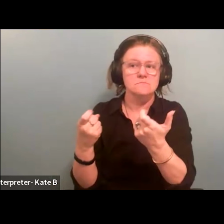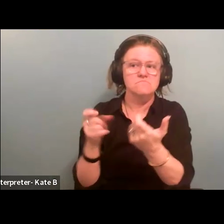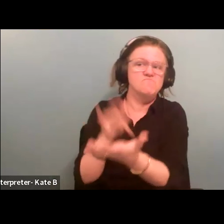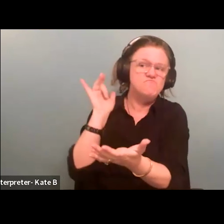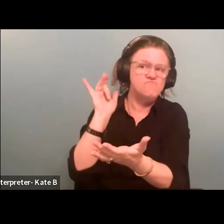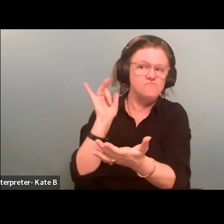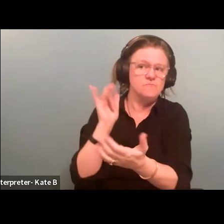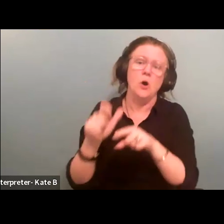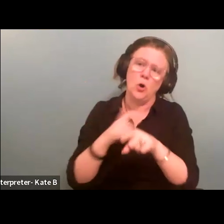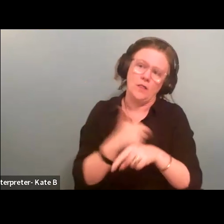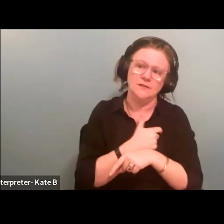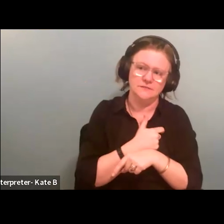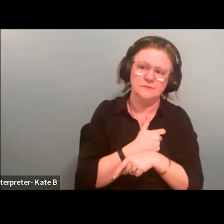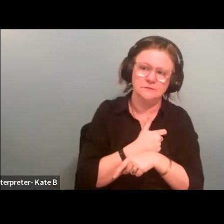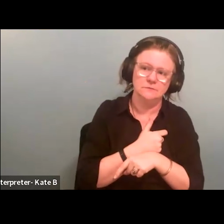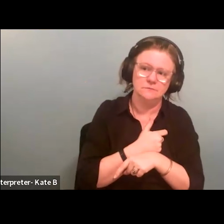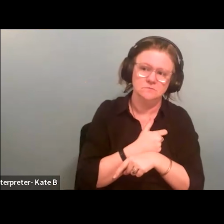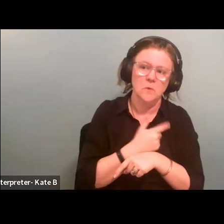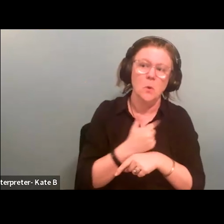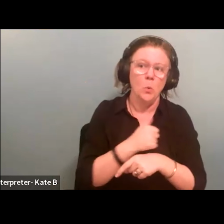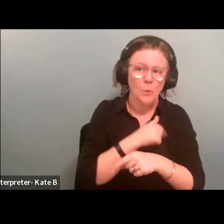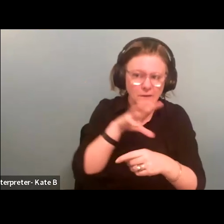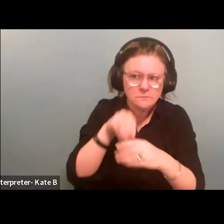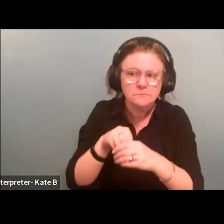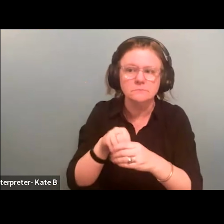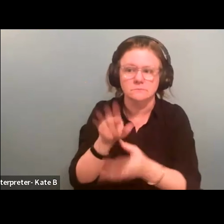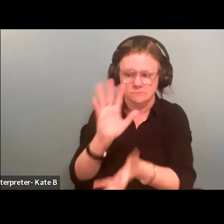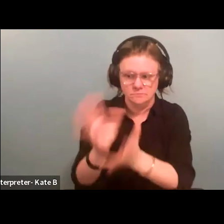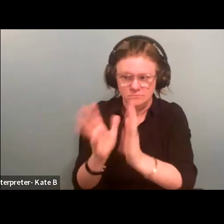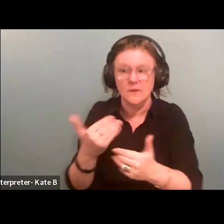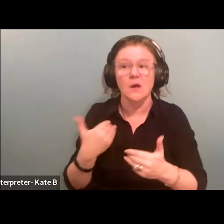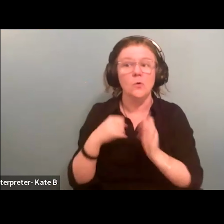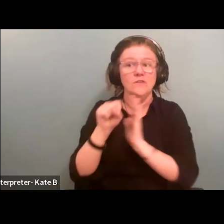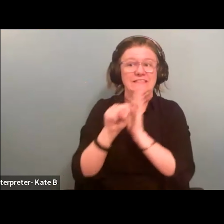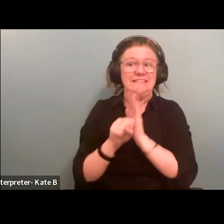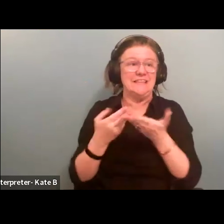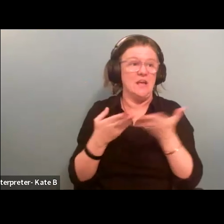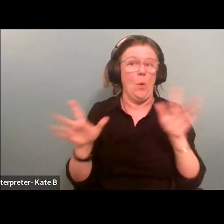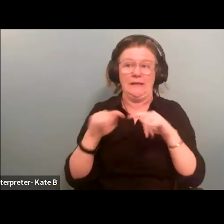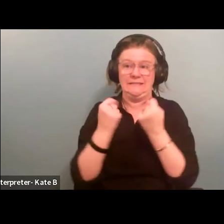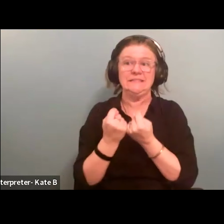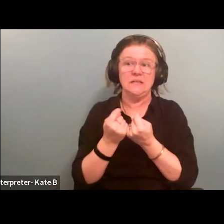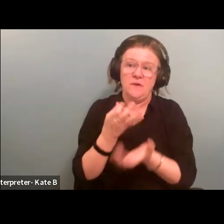Please call us. We have a statewide team of financial experts